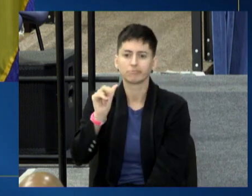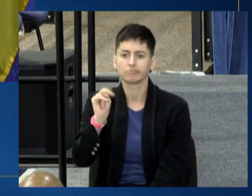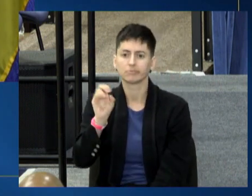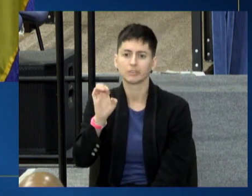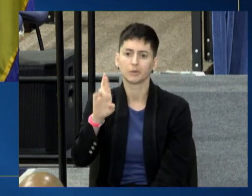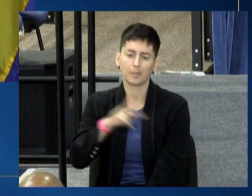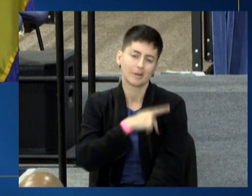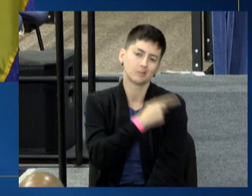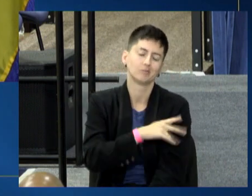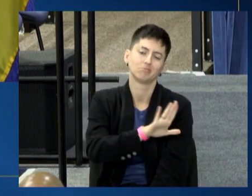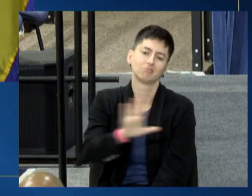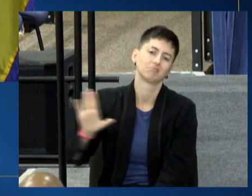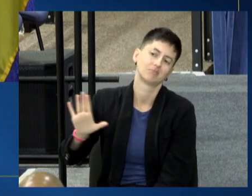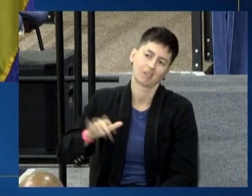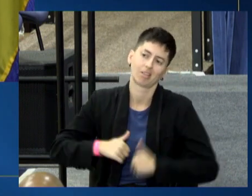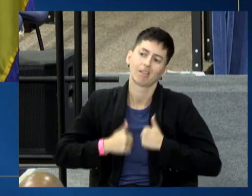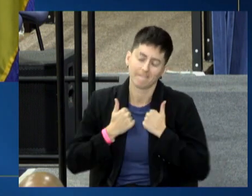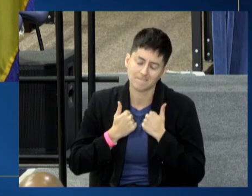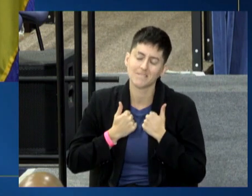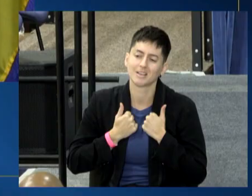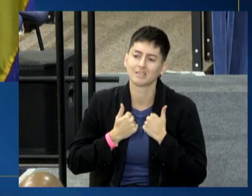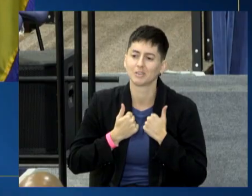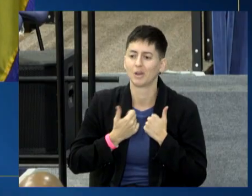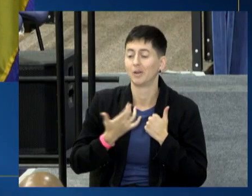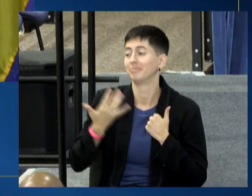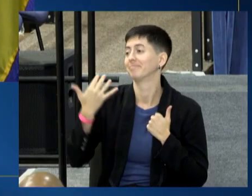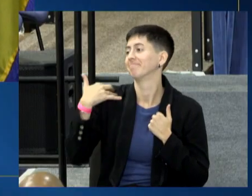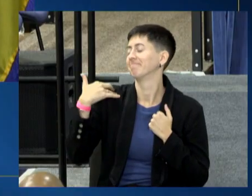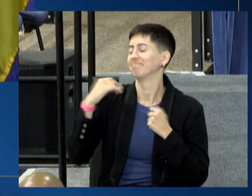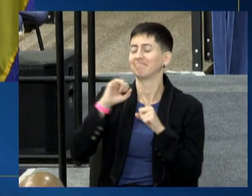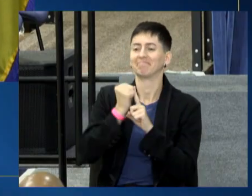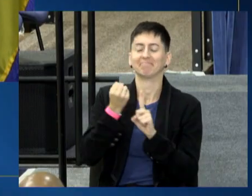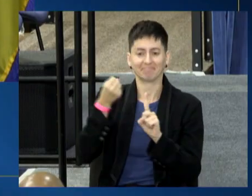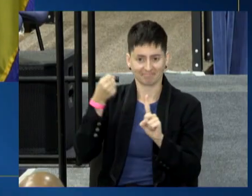on a Friday evening, because that's always when these things happen. And the emergency department